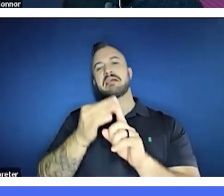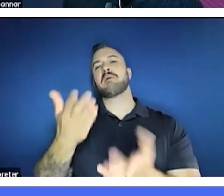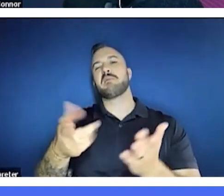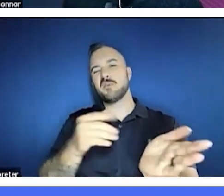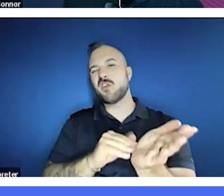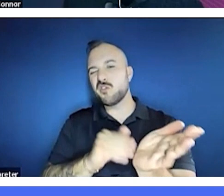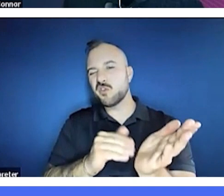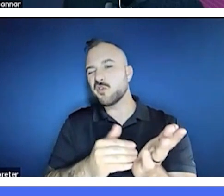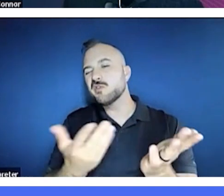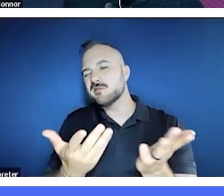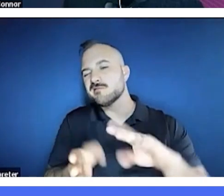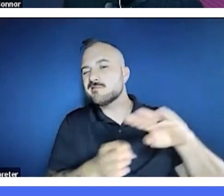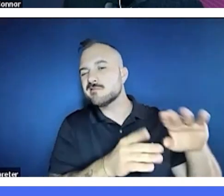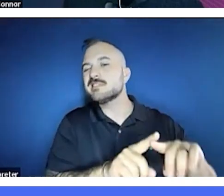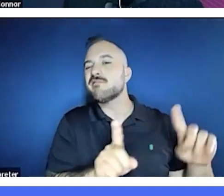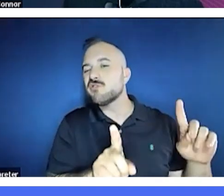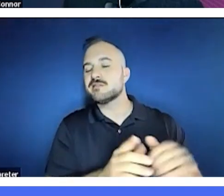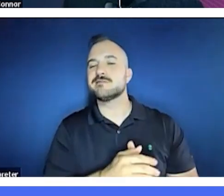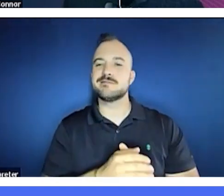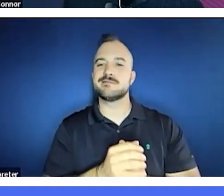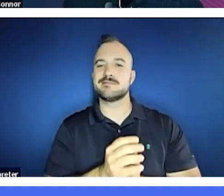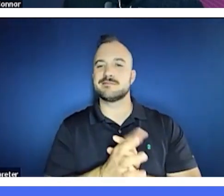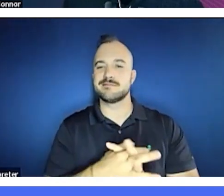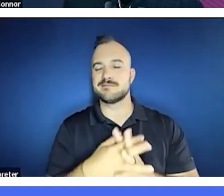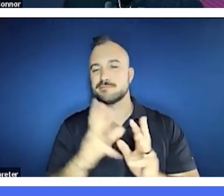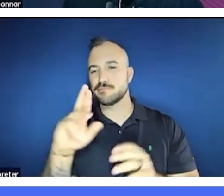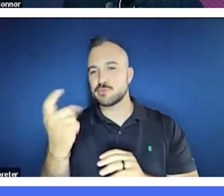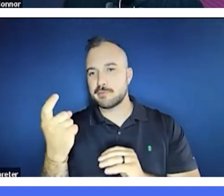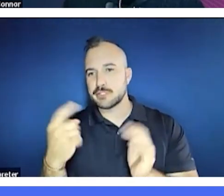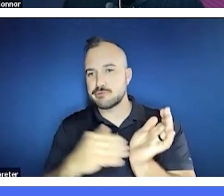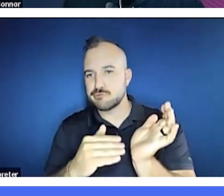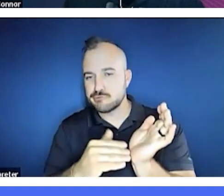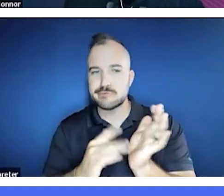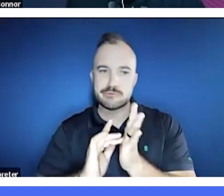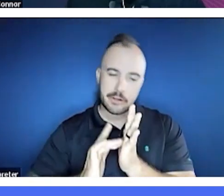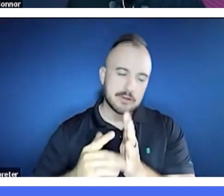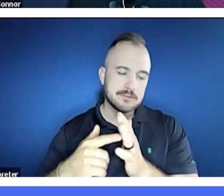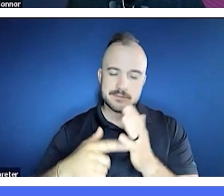to memorize some definitions of what a particular prescription drug does. In accessibility, that's why I love accessibility.